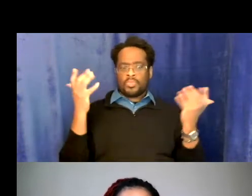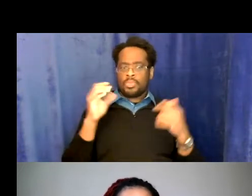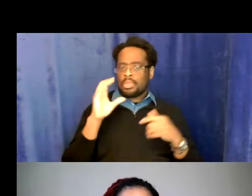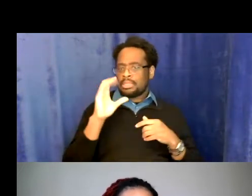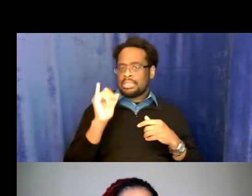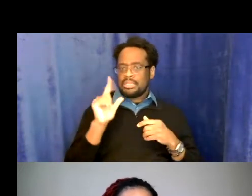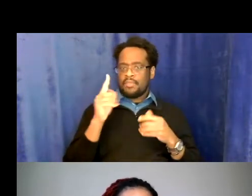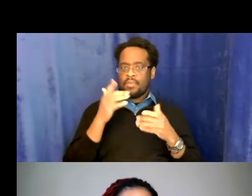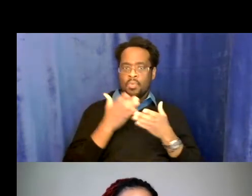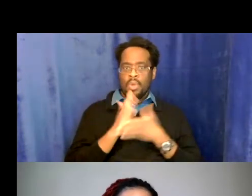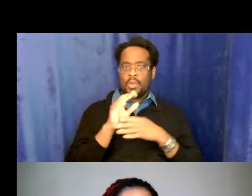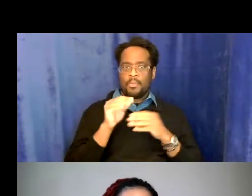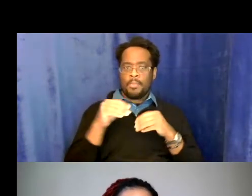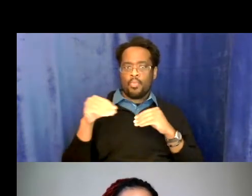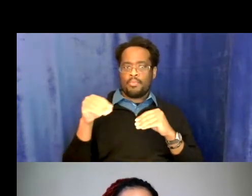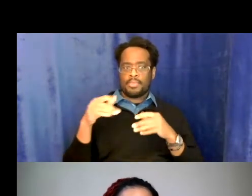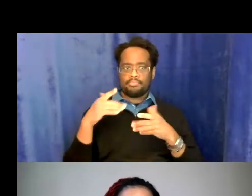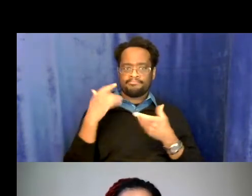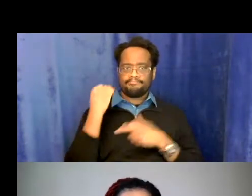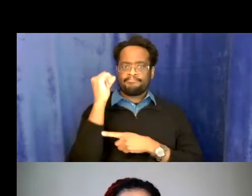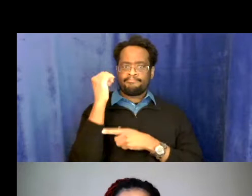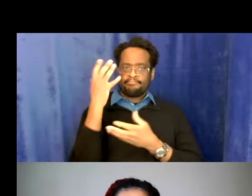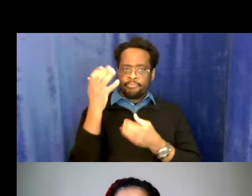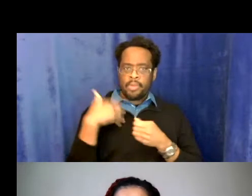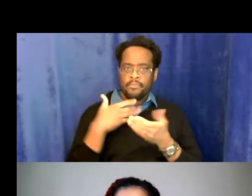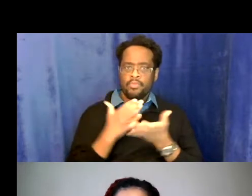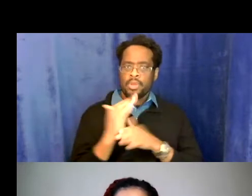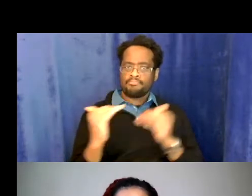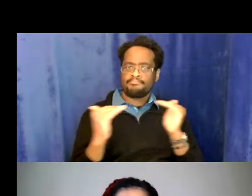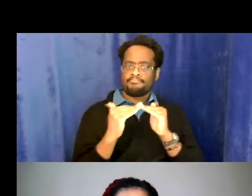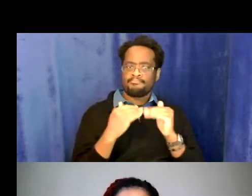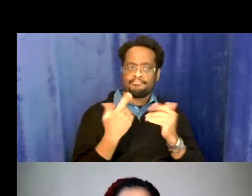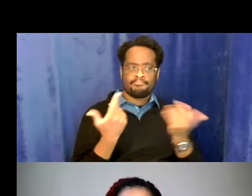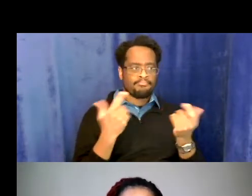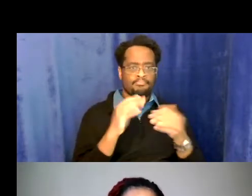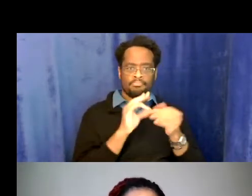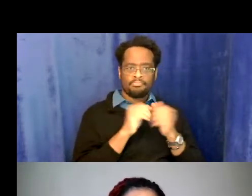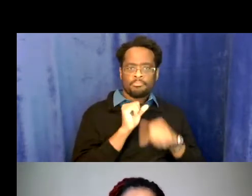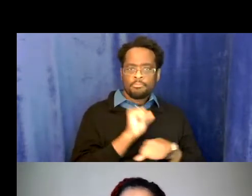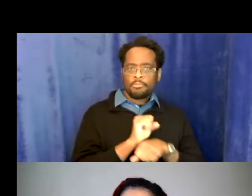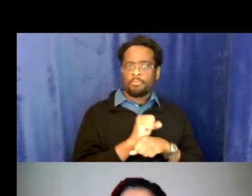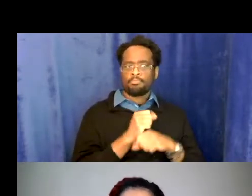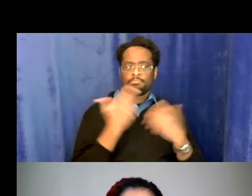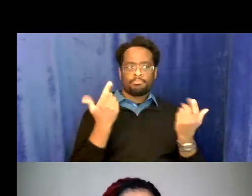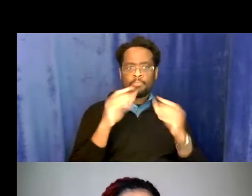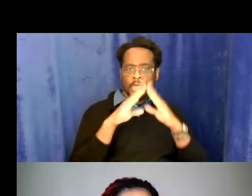One of the largest movements of our day, the civil rights movement, which was just a fight